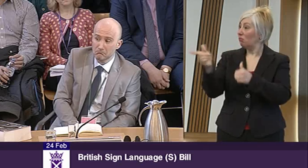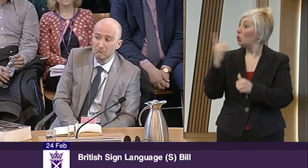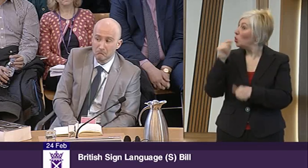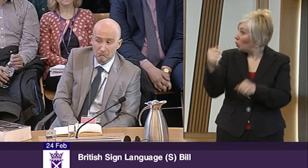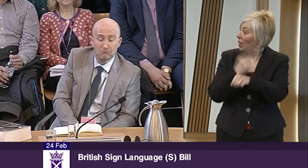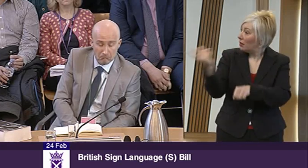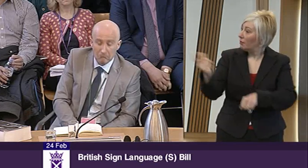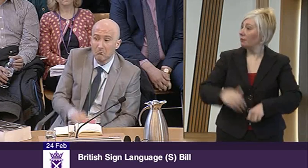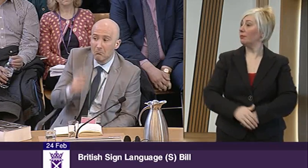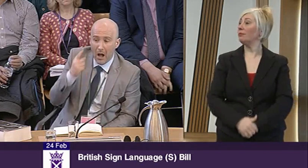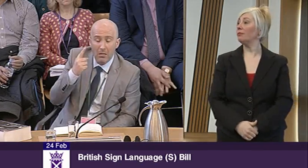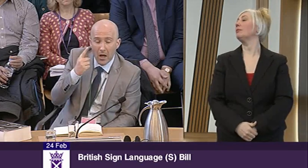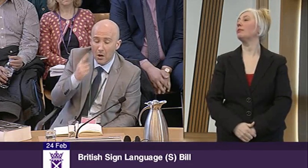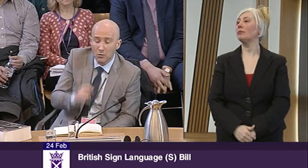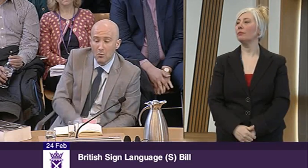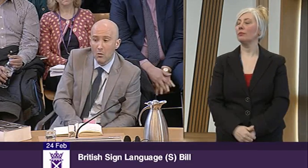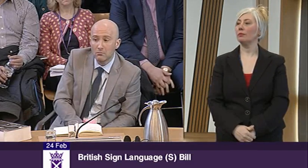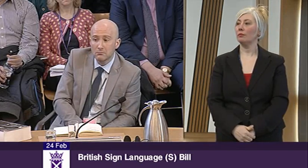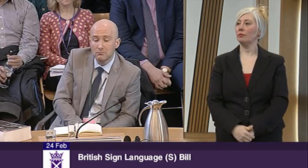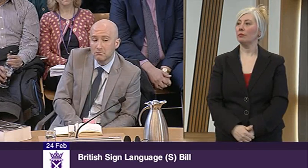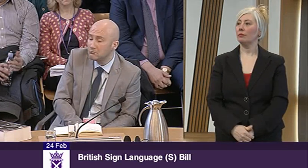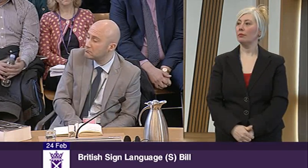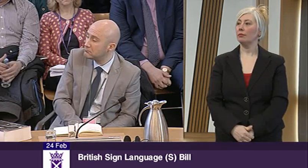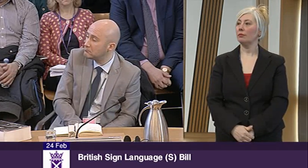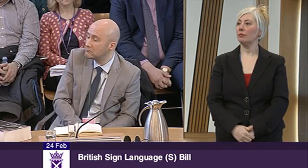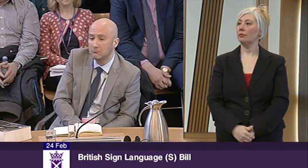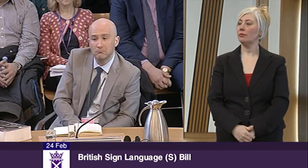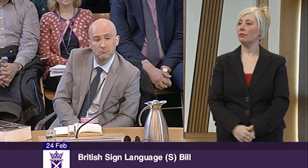if there is continual non-compliance.